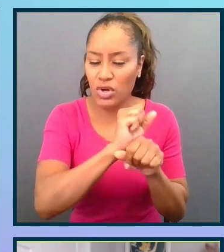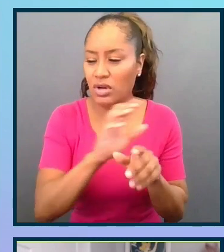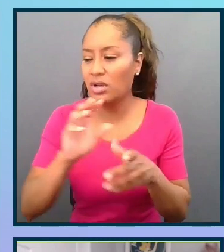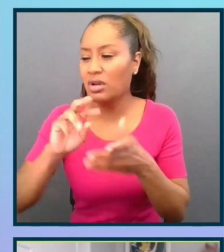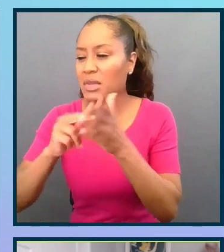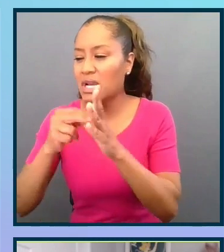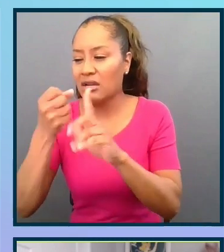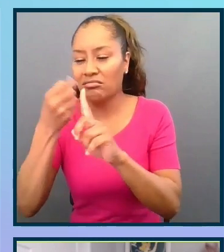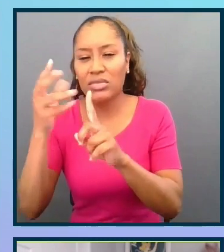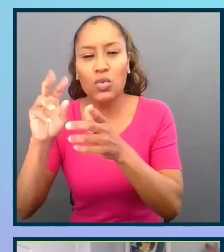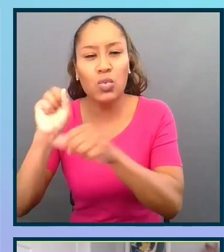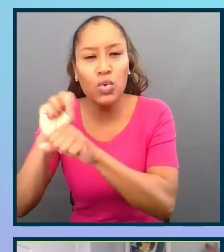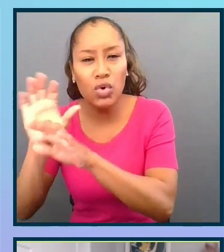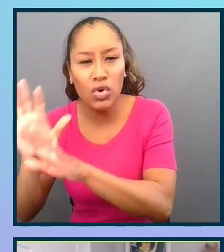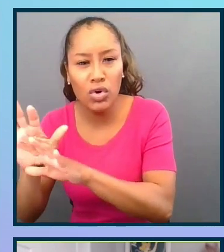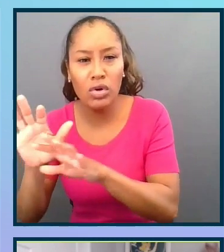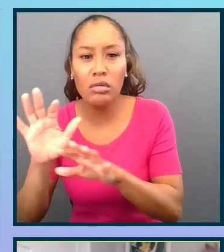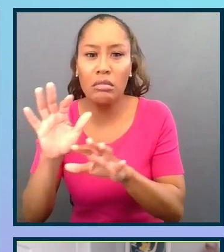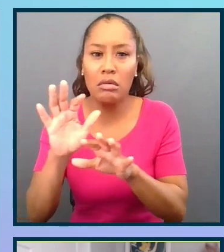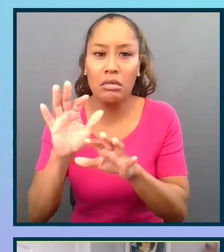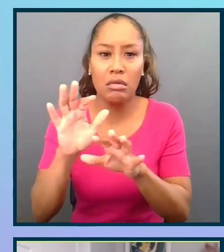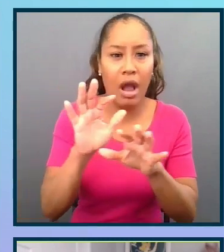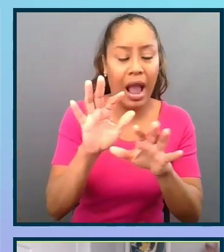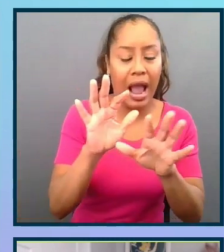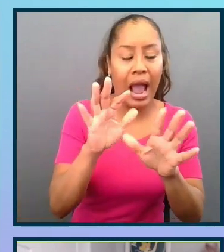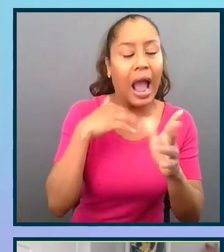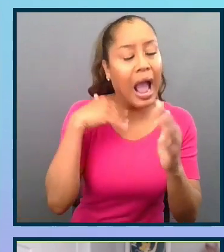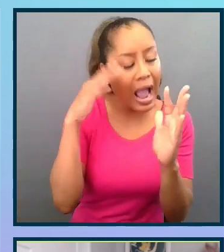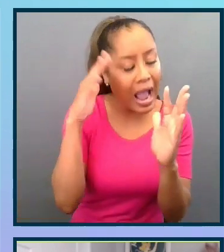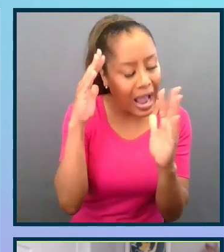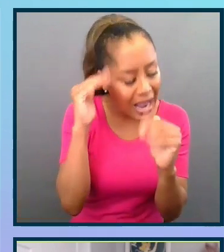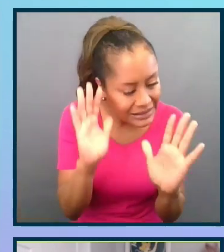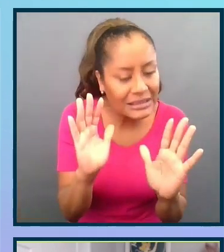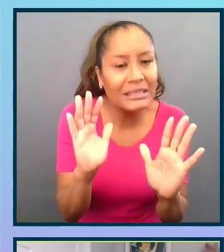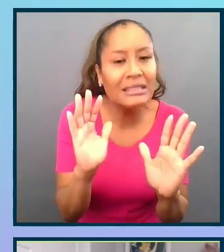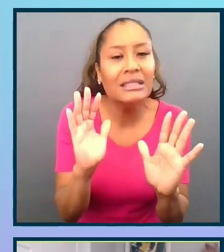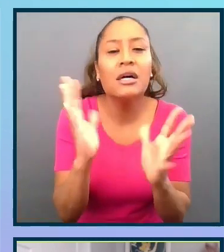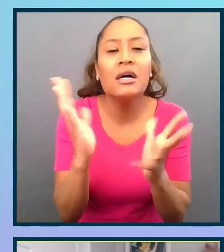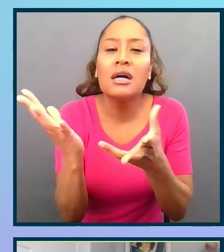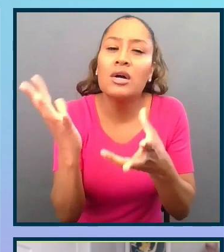I hope with these that we can, (clears throat) excuse me, that we can encapsulate the current state